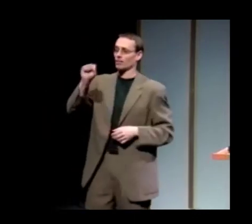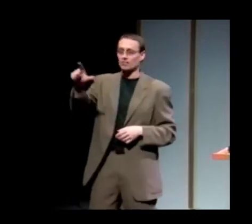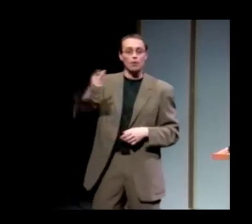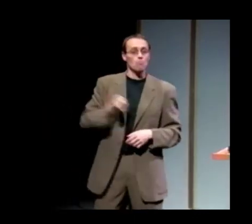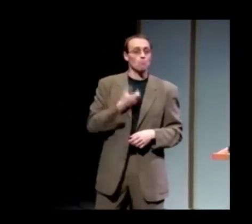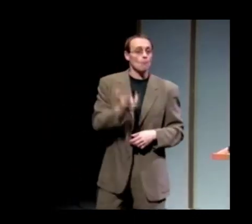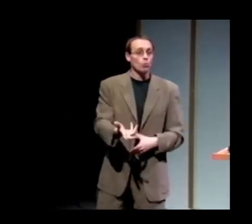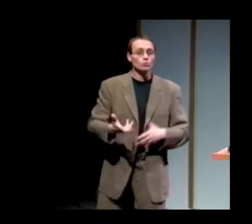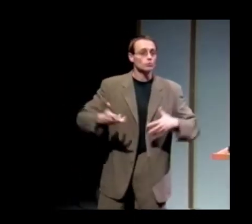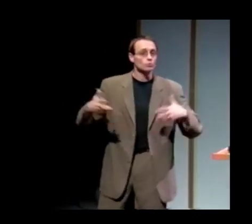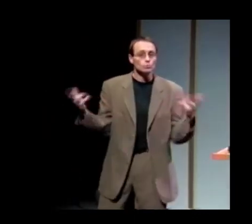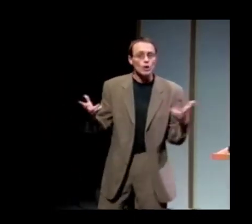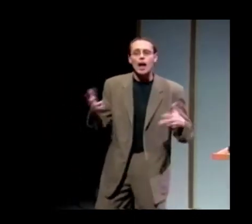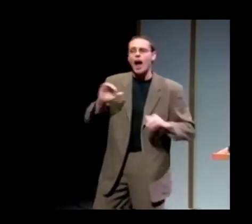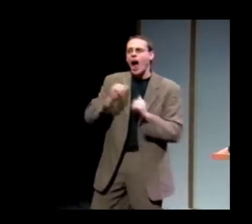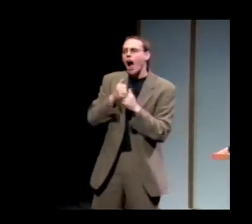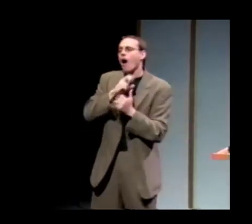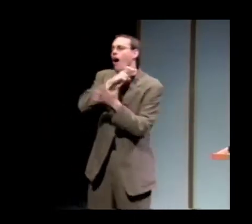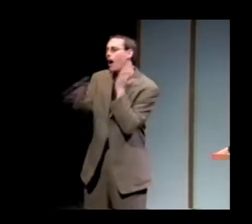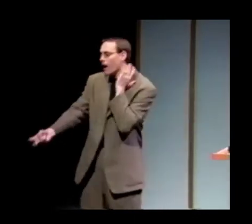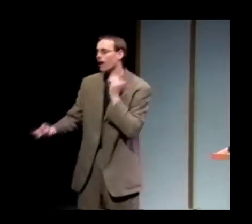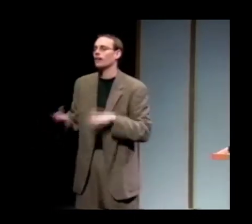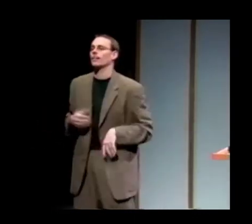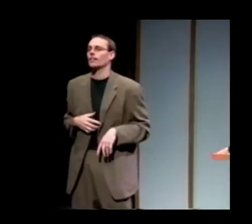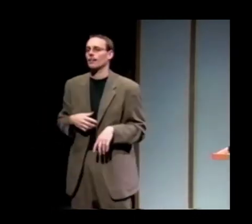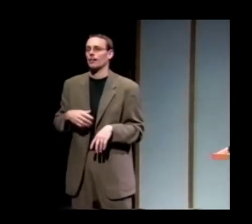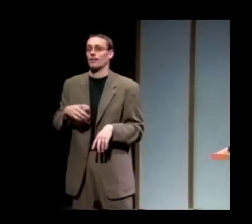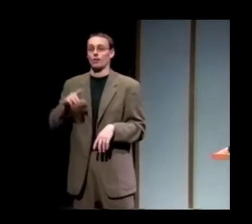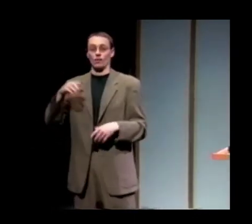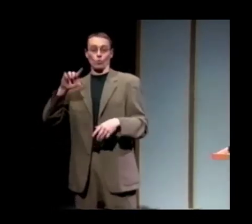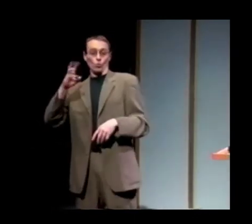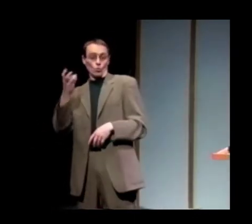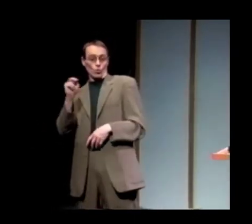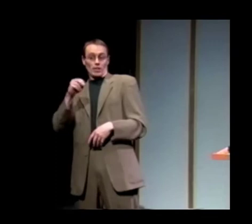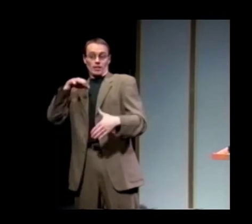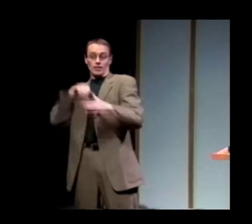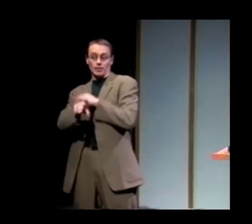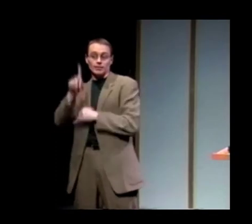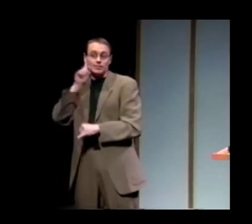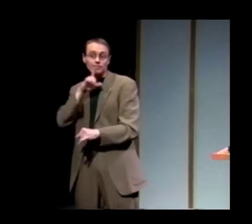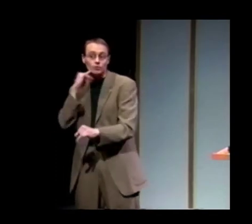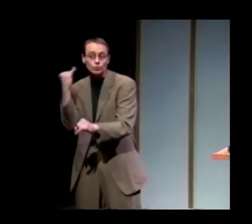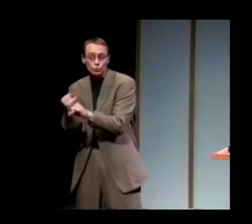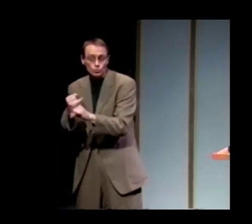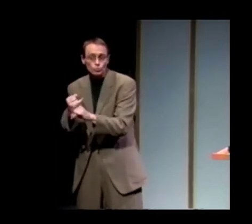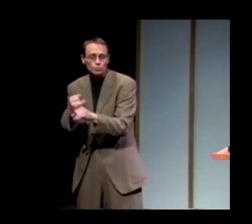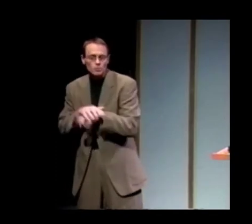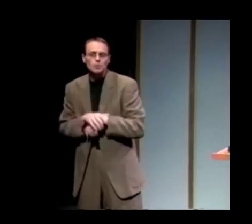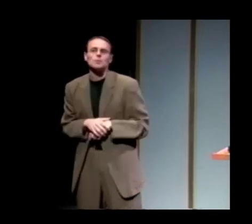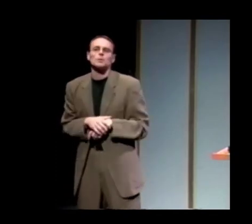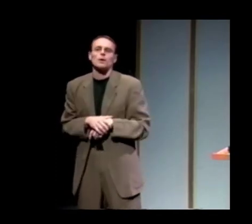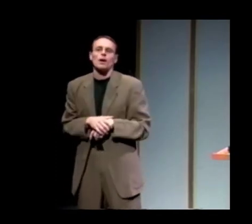MY ROLE IN ASL POETRY IS HOW I GOT INTO THAT. WHEN I WENT INTO THE DEAF SCHOOL,